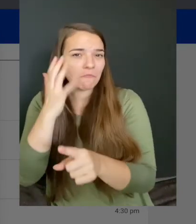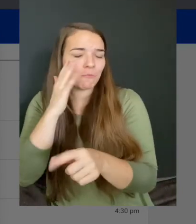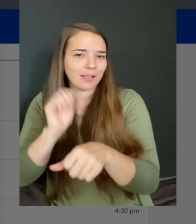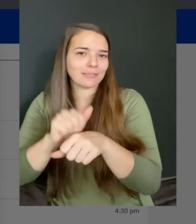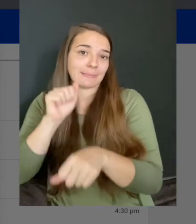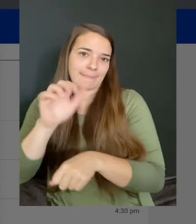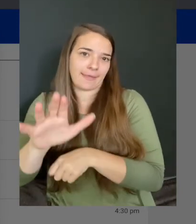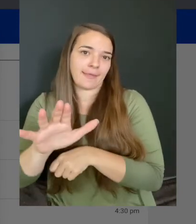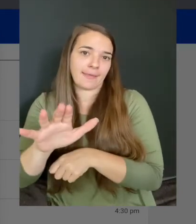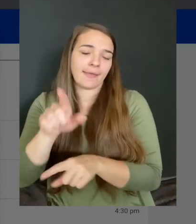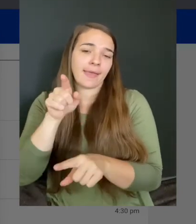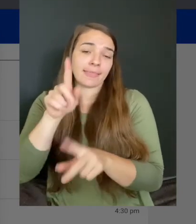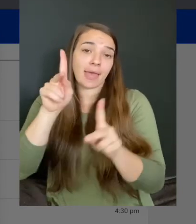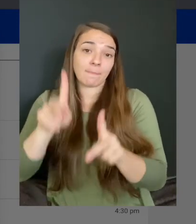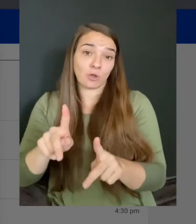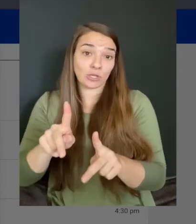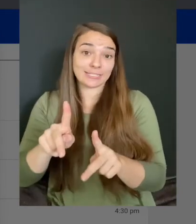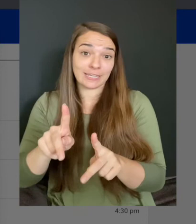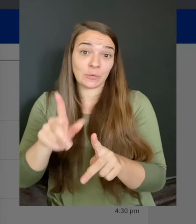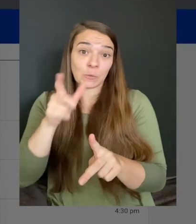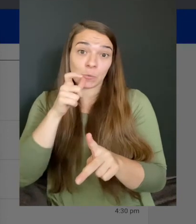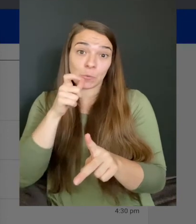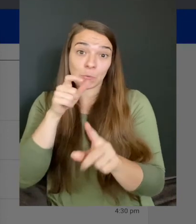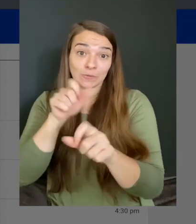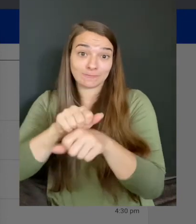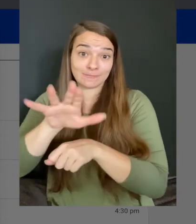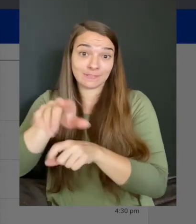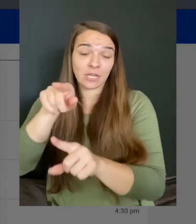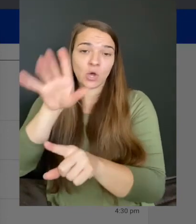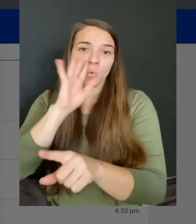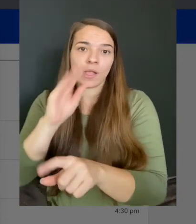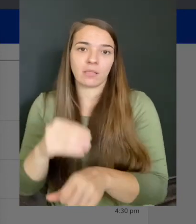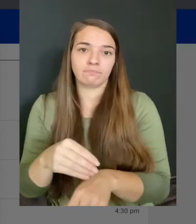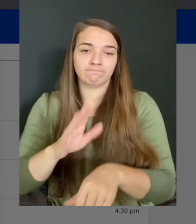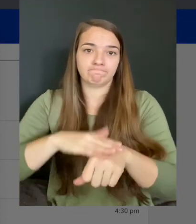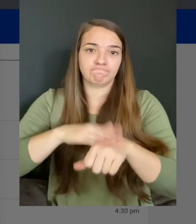you're requesting to meet will get a notification and they'll approve or deny it. And then if